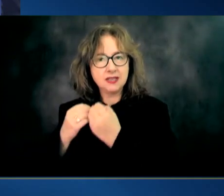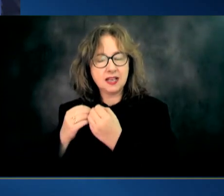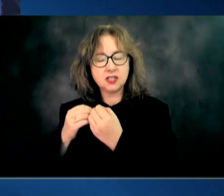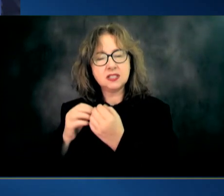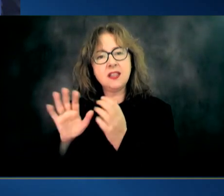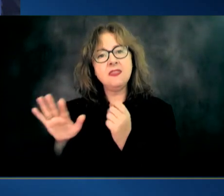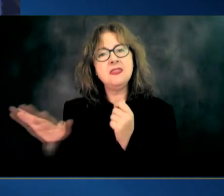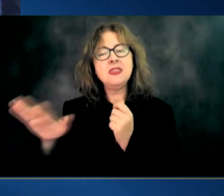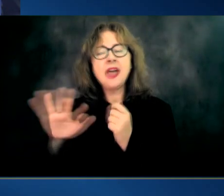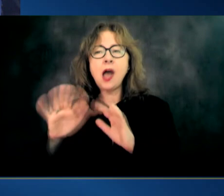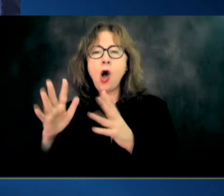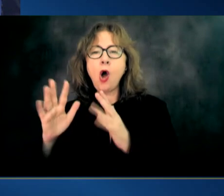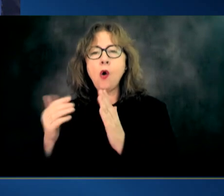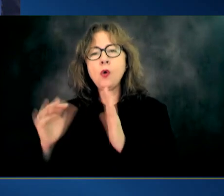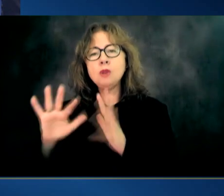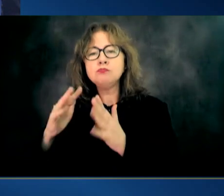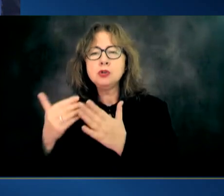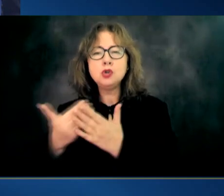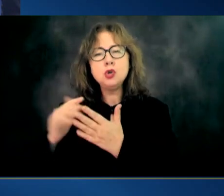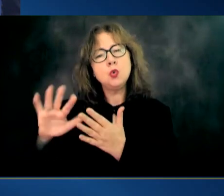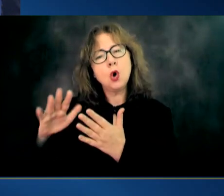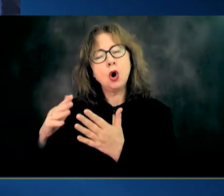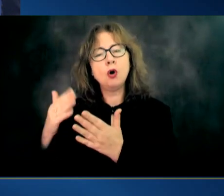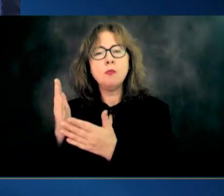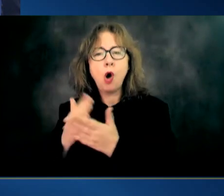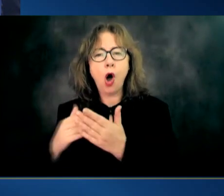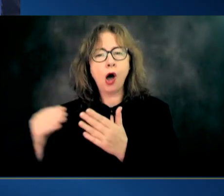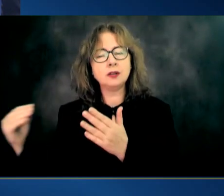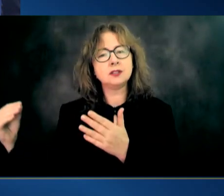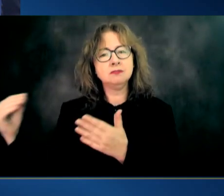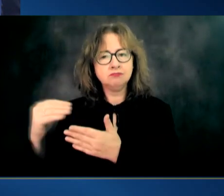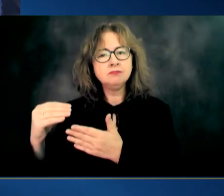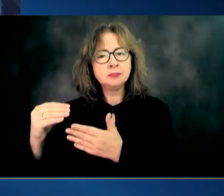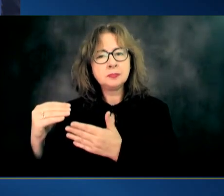piece of this triangle, but not that new. The reason they're new is because we're now